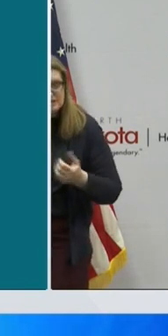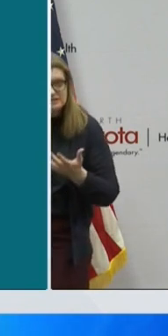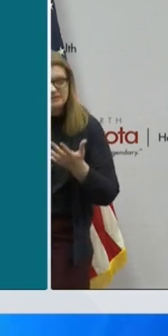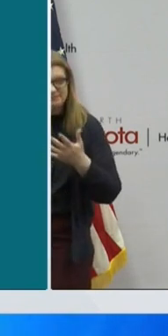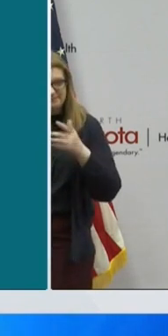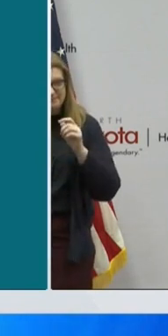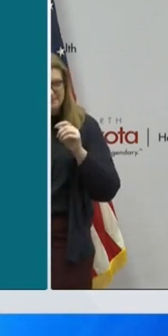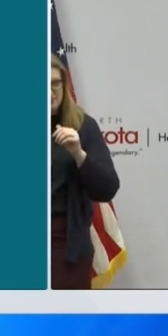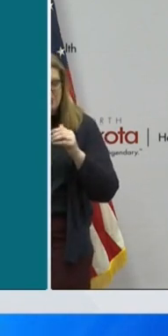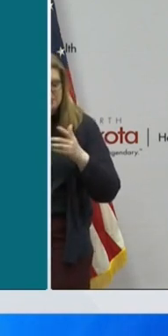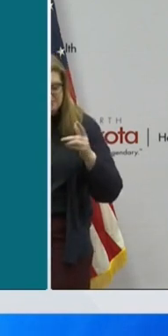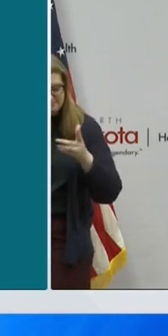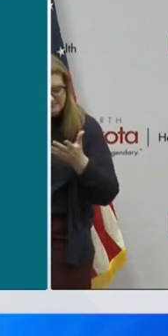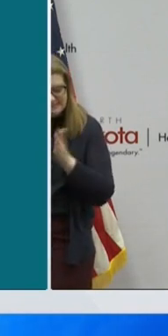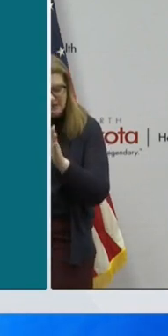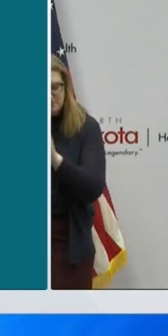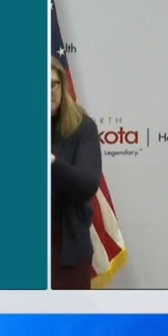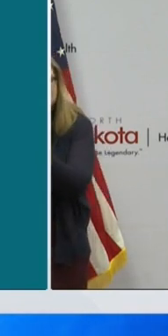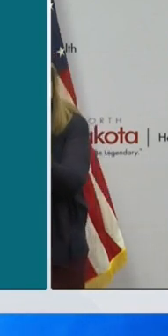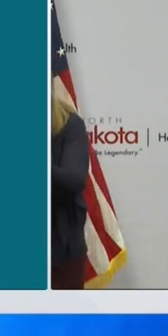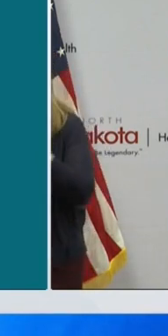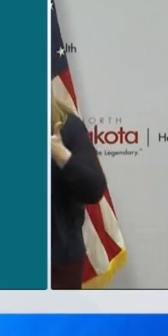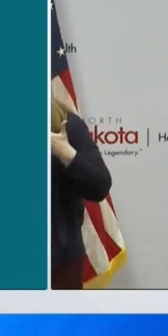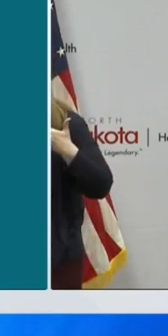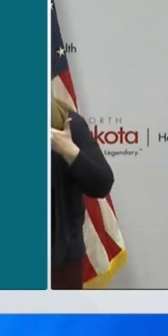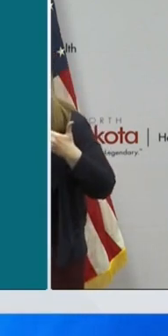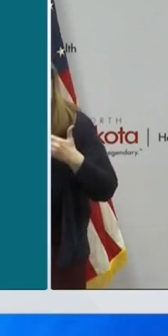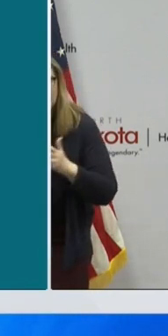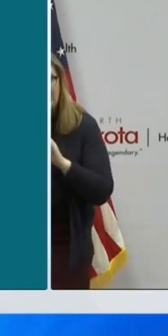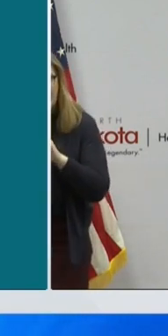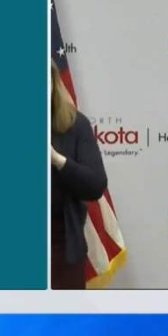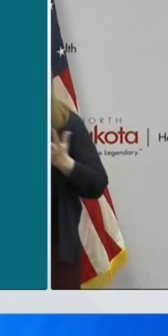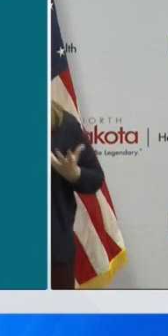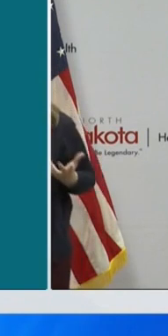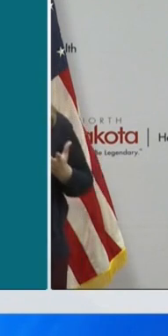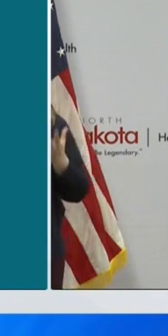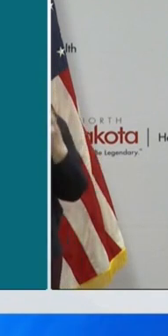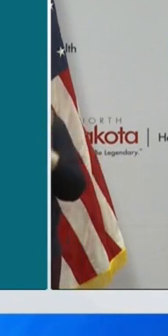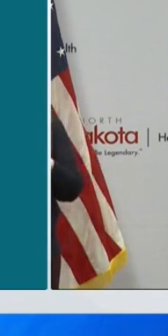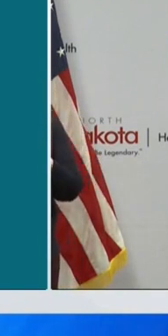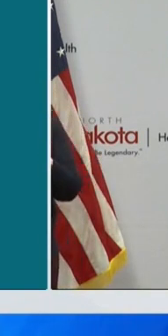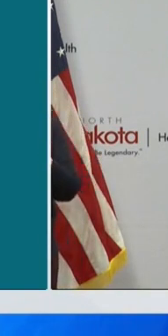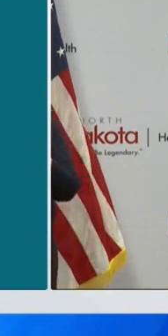AND WANT TO STAY. AS WE TALKED ABOUT, AGAIN, WE'RE WORKING TO DOUBLE OUR TESTS AND